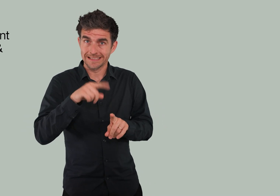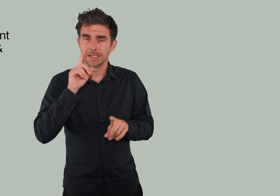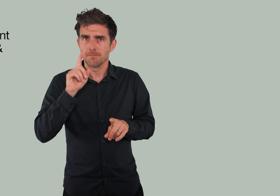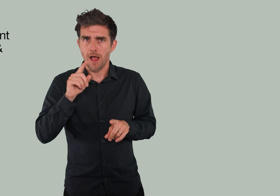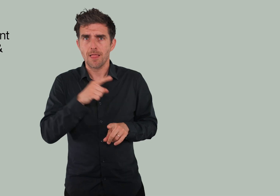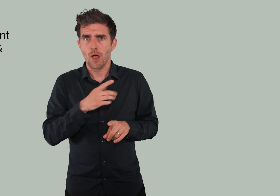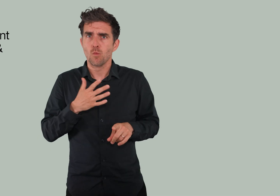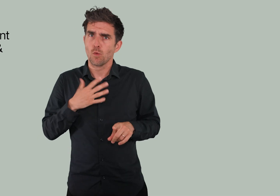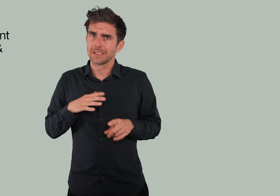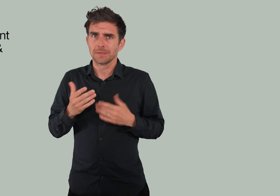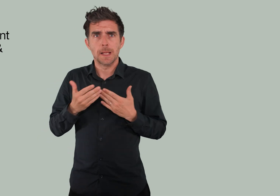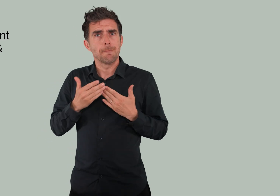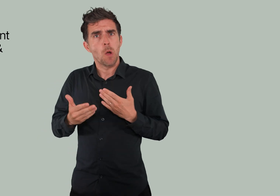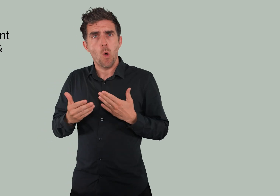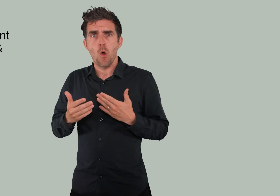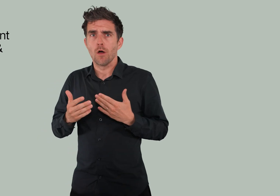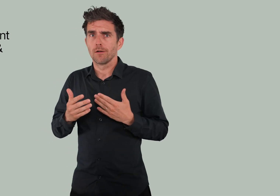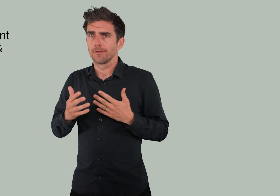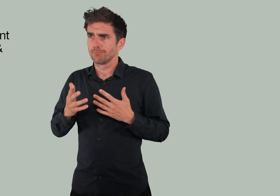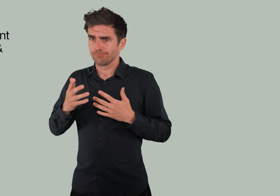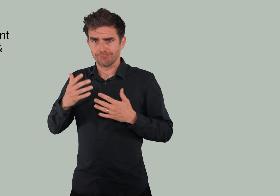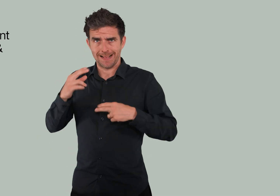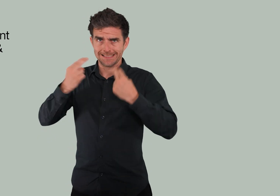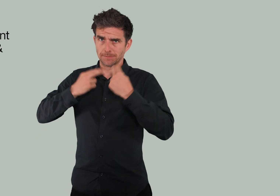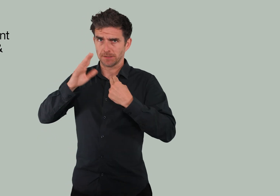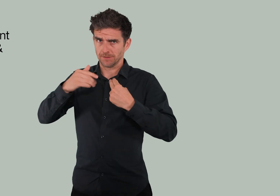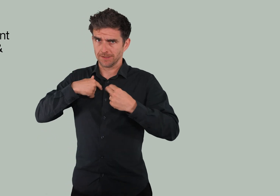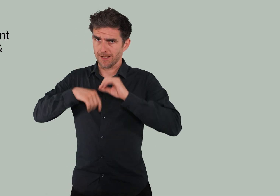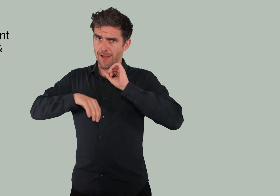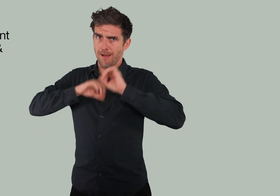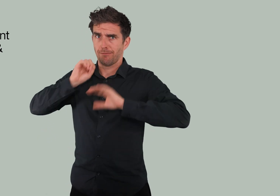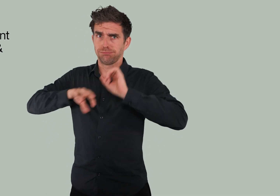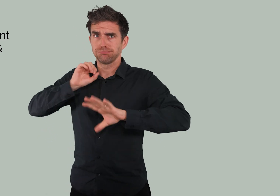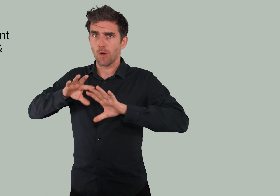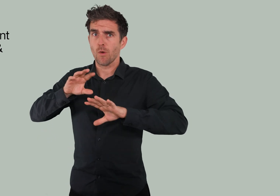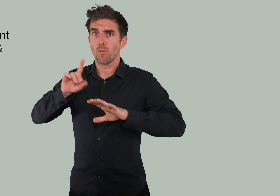with hindsight, they wanted to be more directive in their assessment